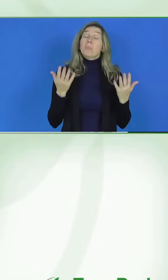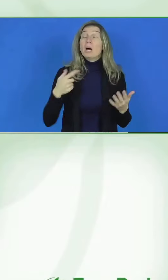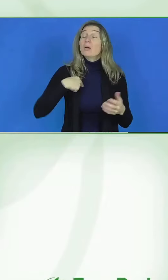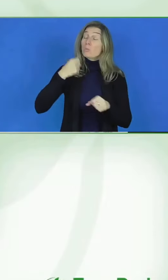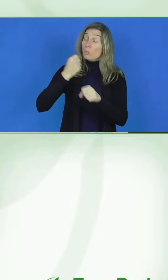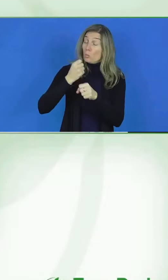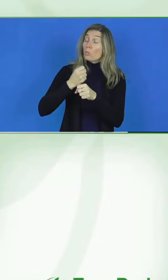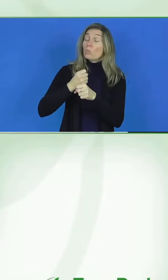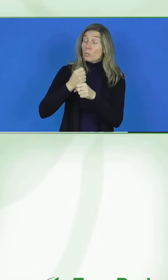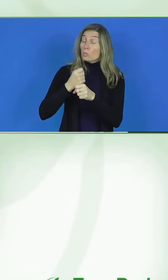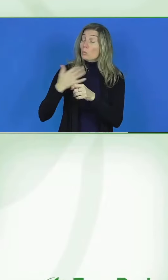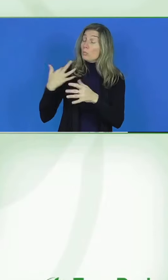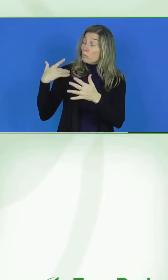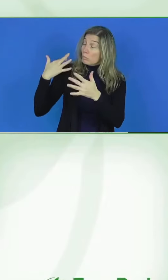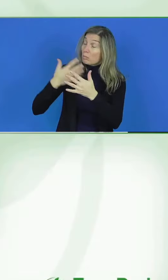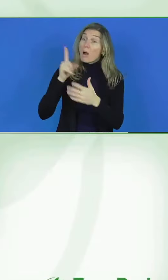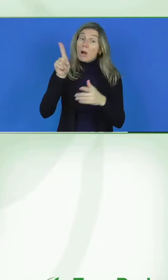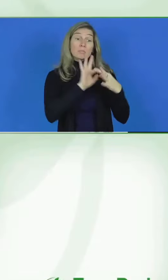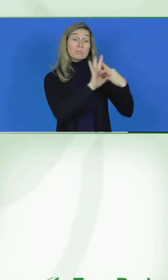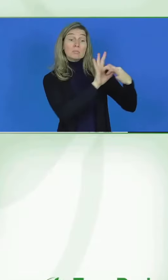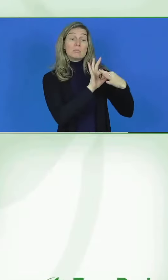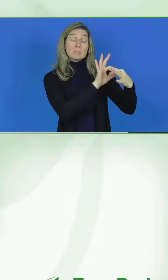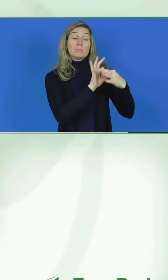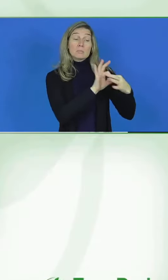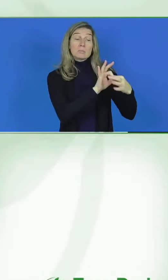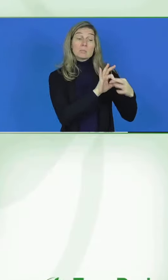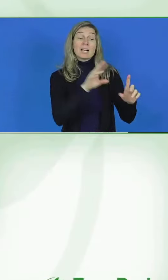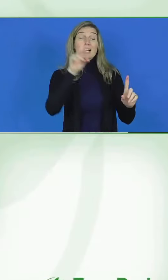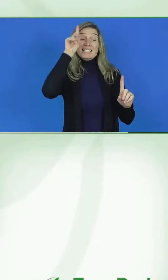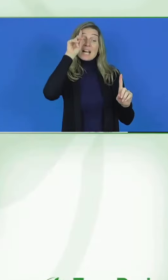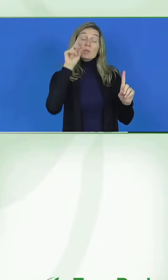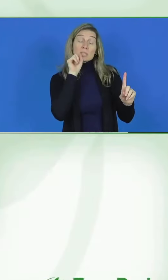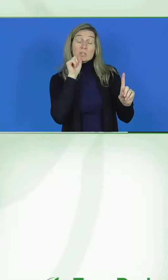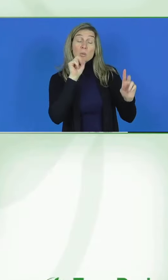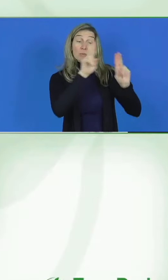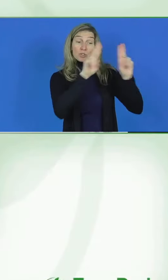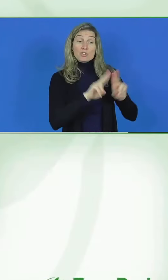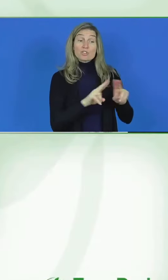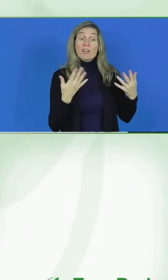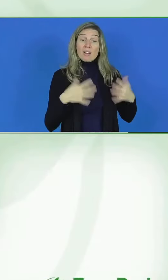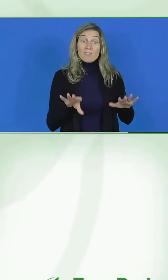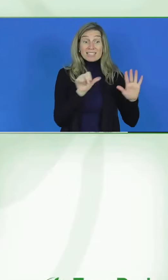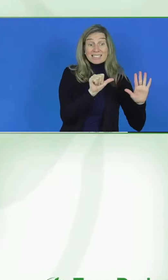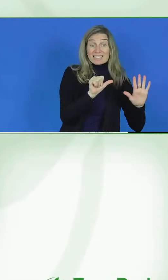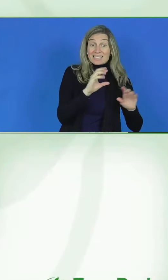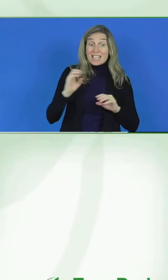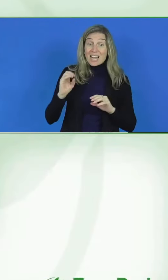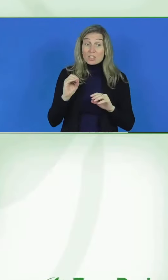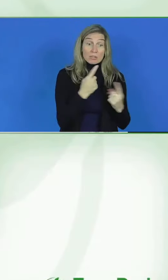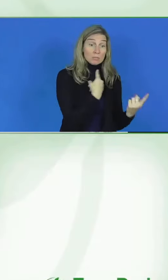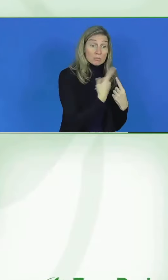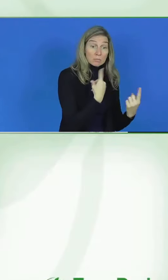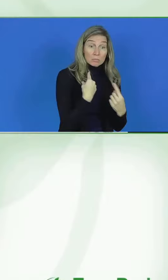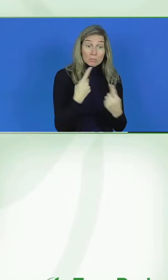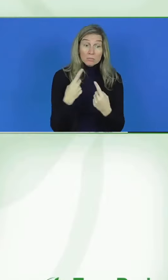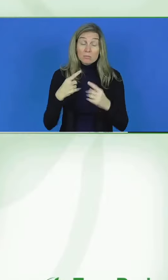We did 1600 consultations with people with intellectual disabilities around the world in every region.